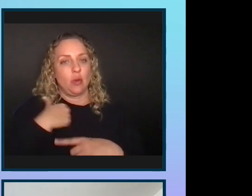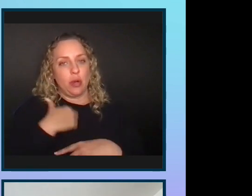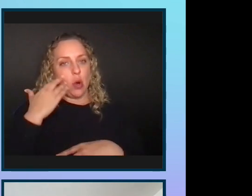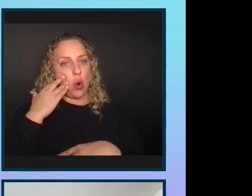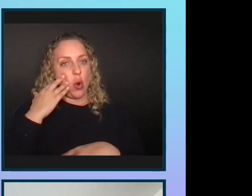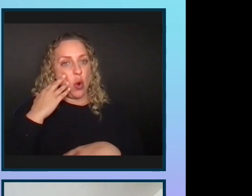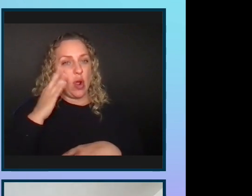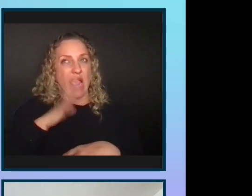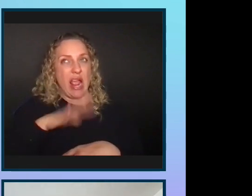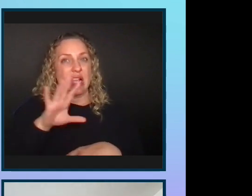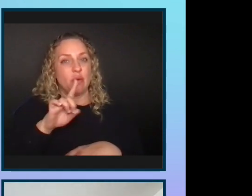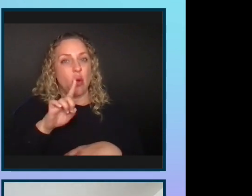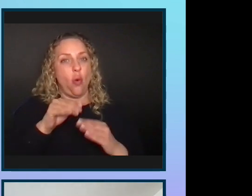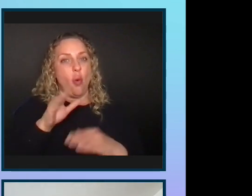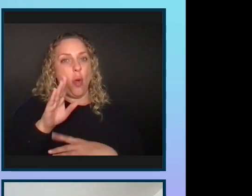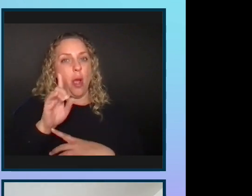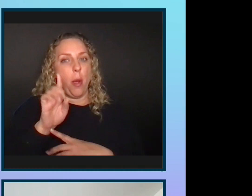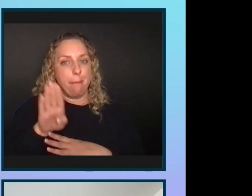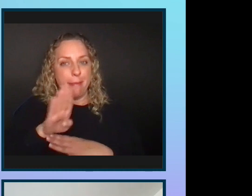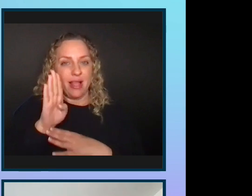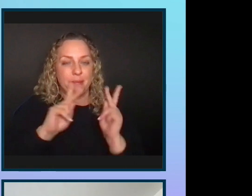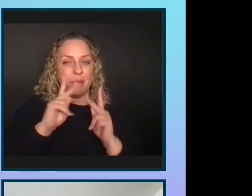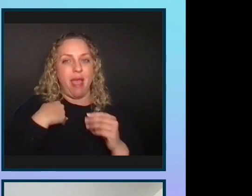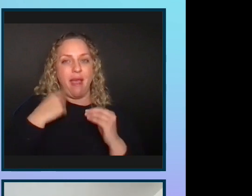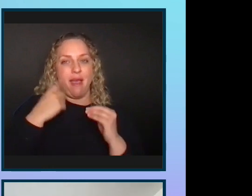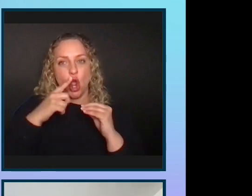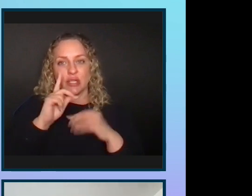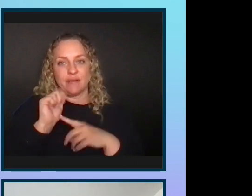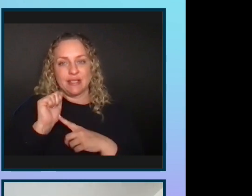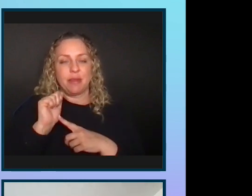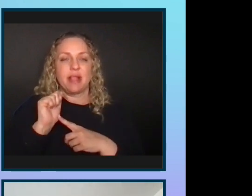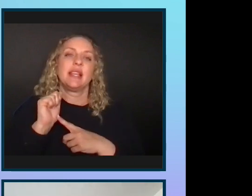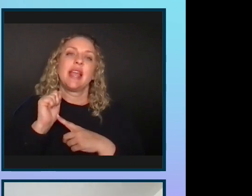it's estimated that over 1 billion people have cognitive disabilities and this number